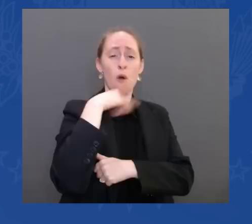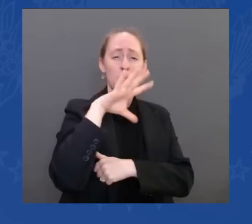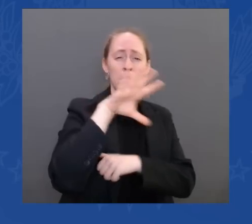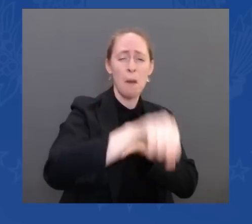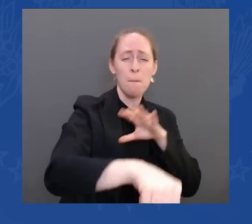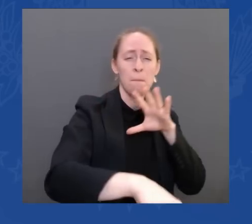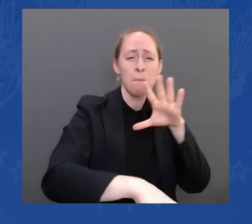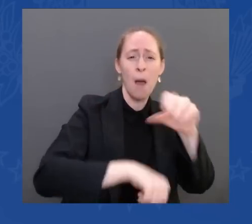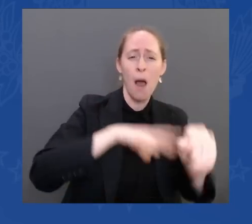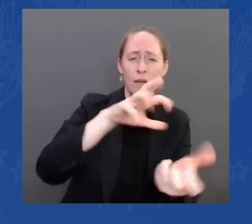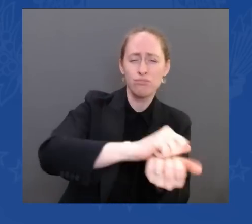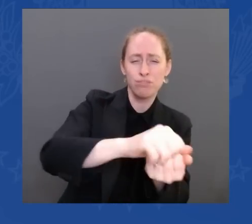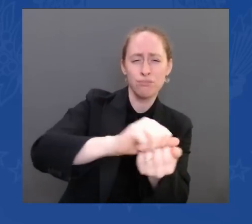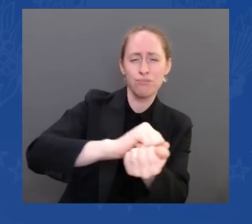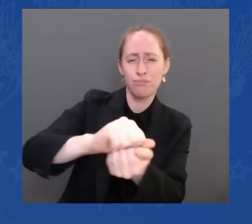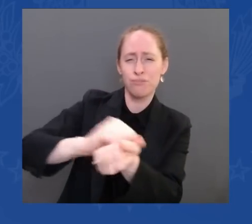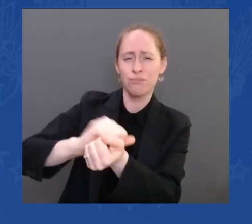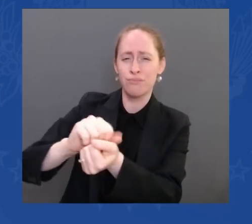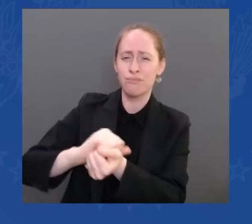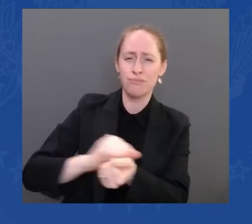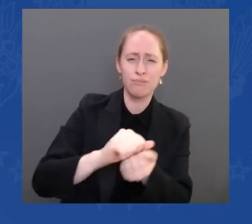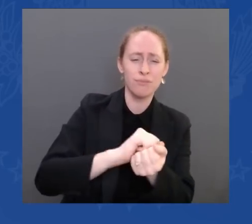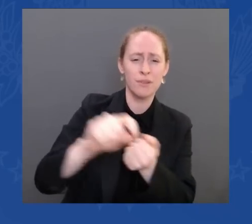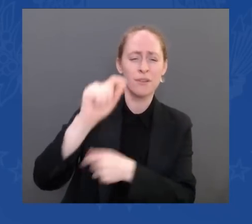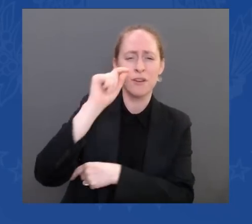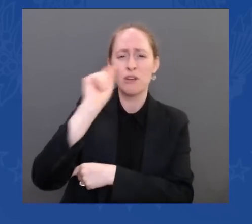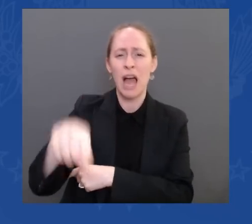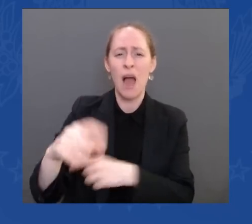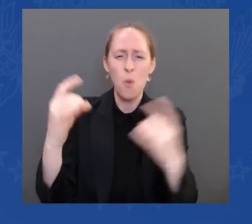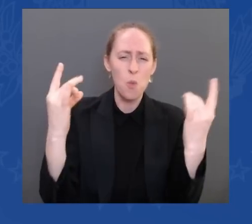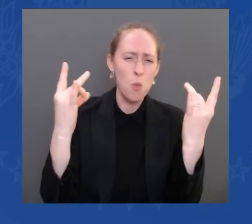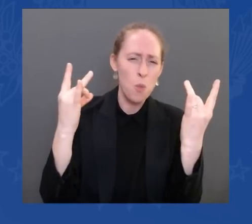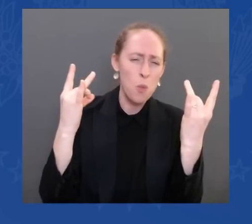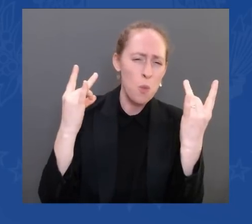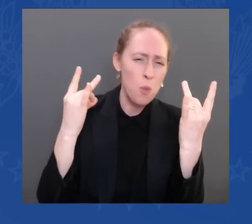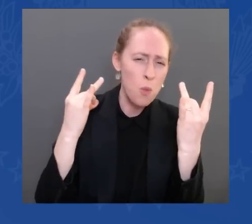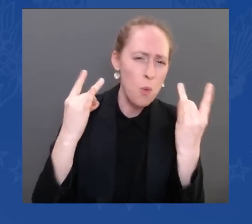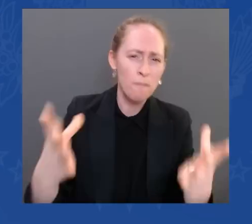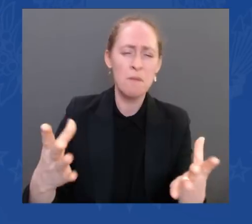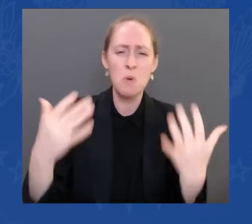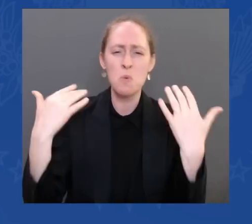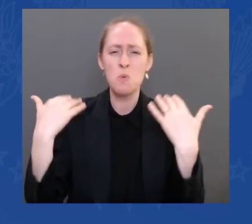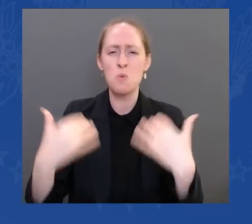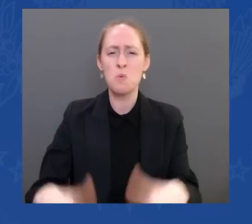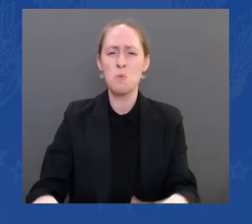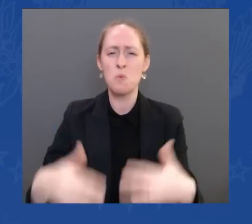We see the incredible bravery of the Ukrainian fighters defending their country from ev- -- with everything they have.